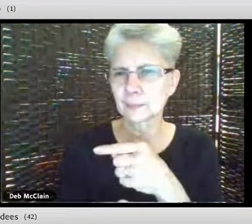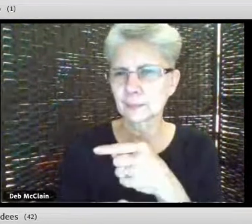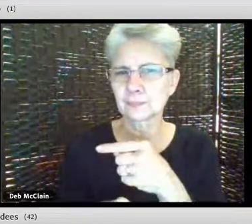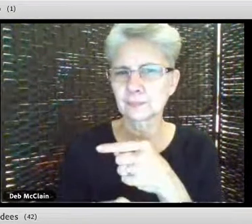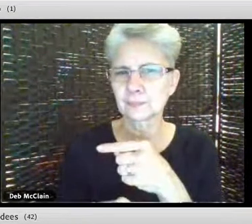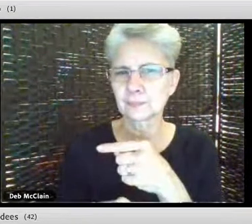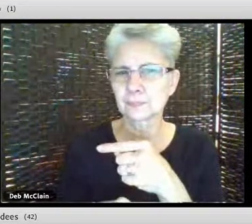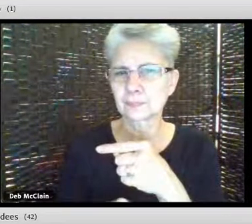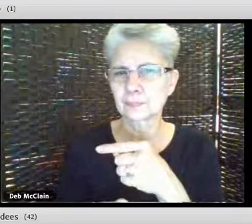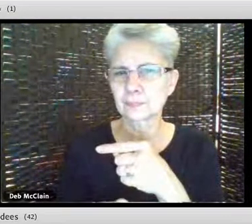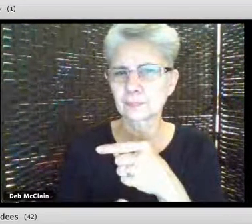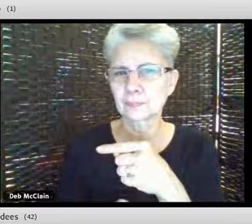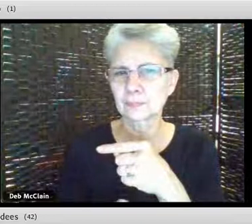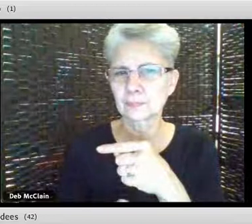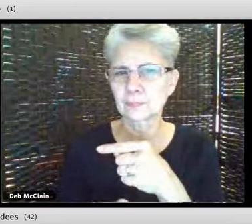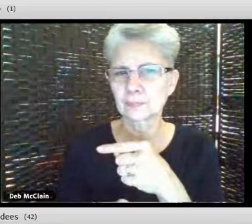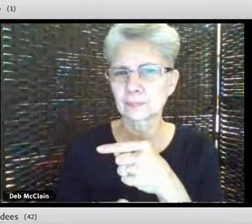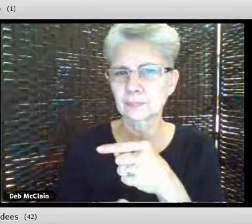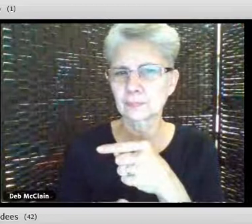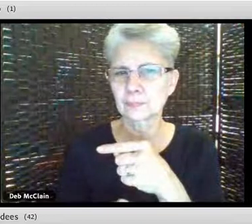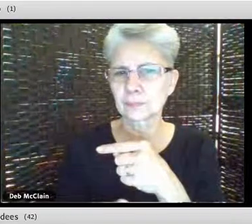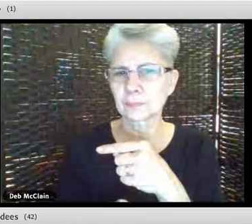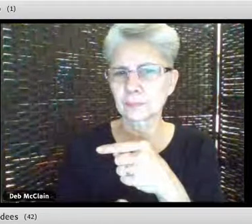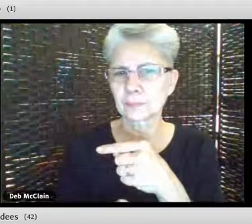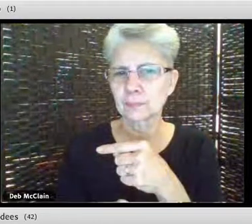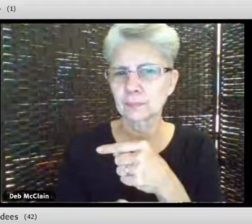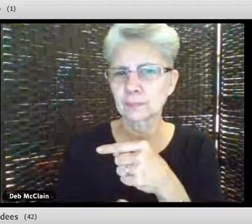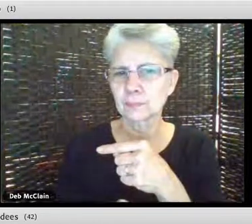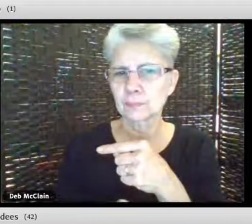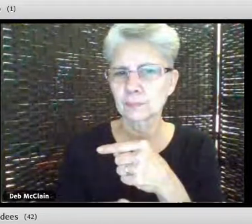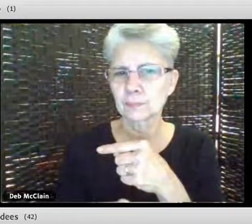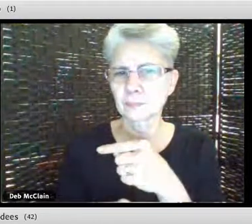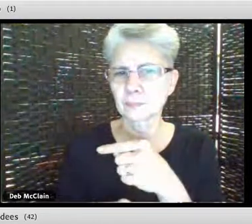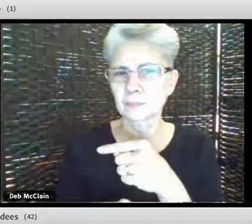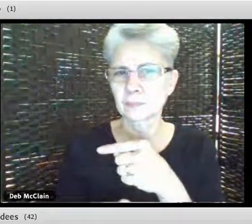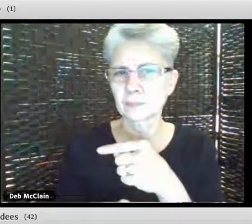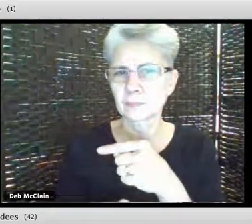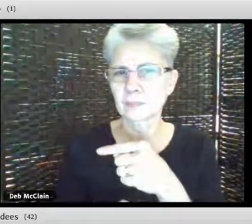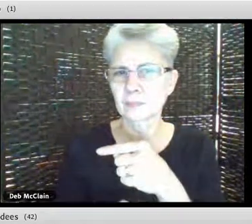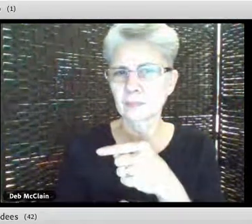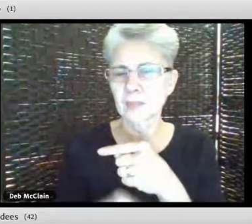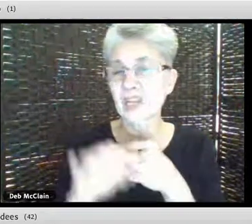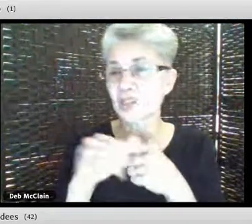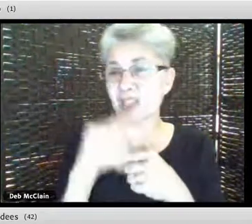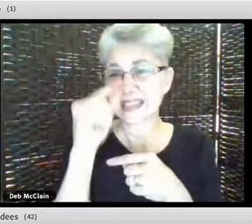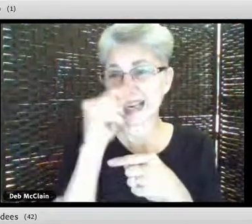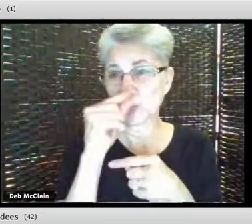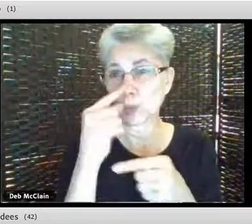a couple additional resources that I thought were fantastic, and I'm actually going to go through --